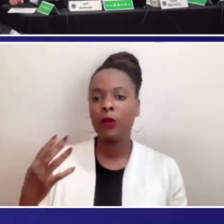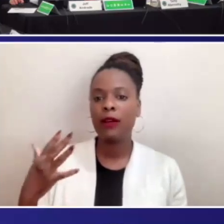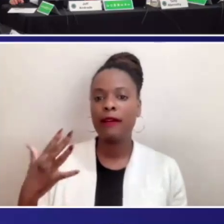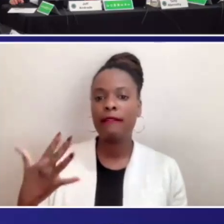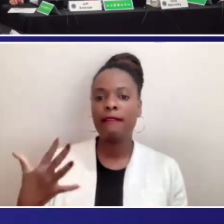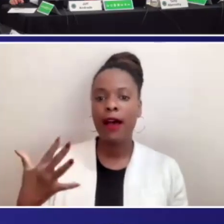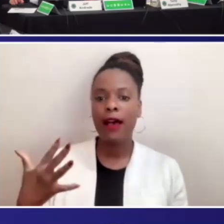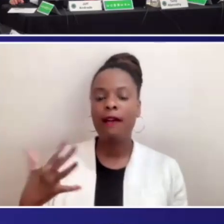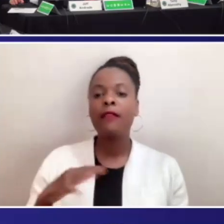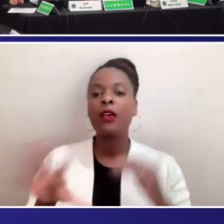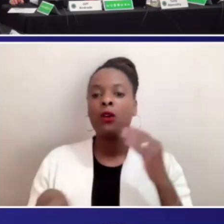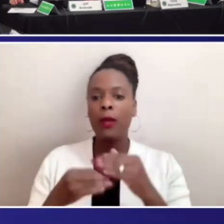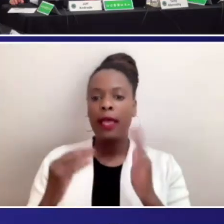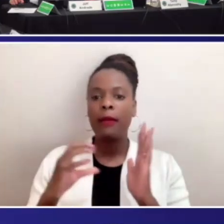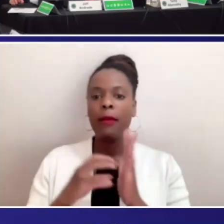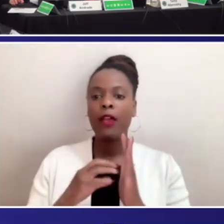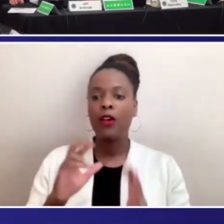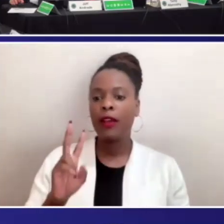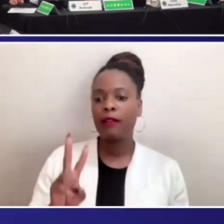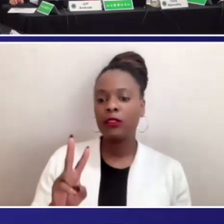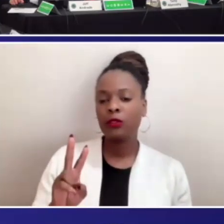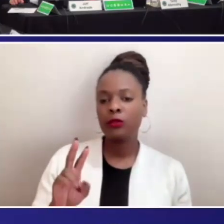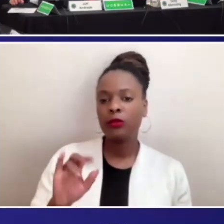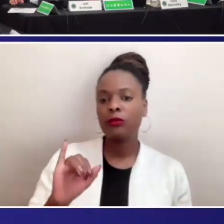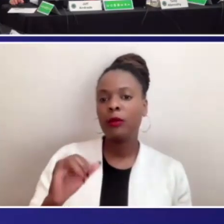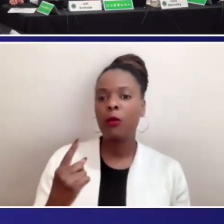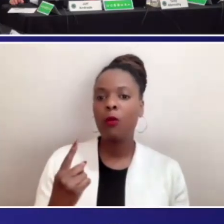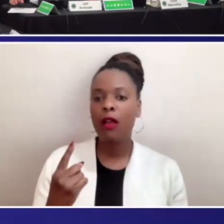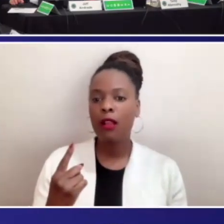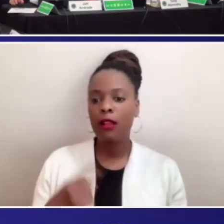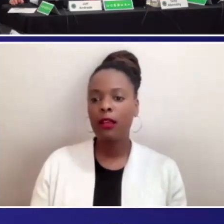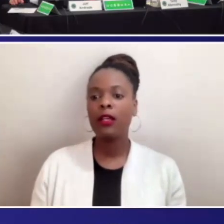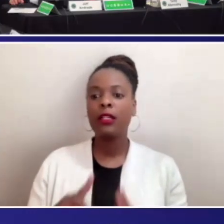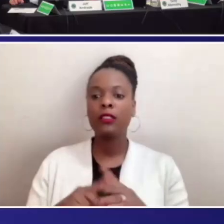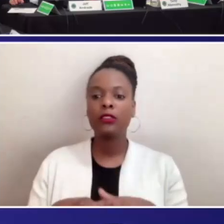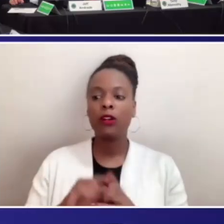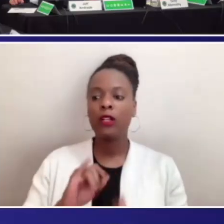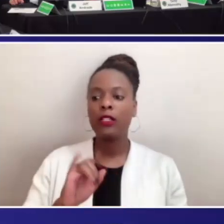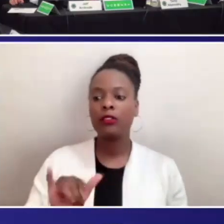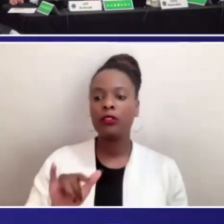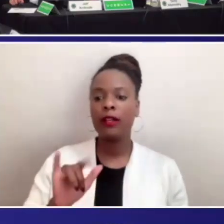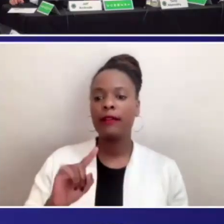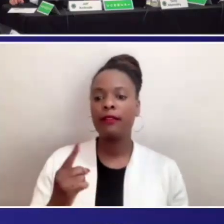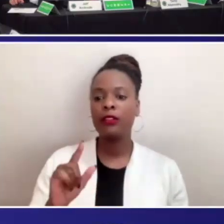We add paragraph (2) Romanette one. Beginning on July 1, 2026, a graduate student or professional student